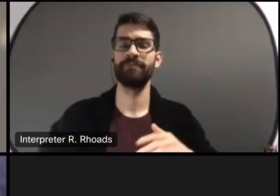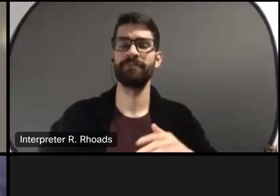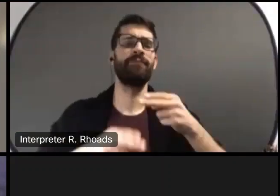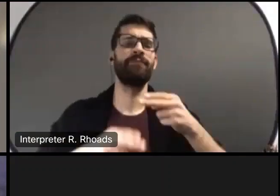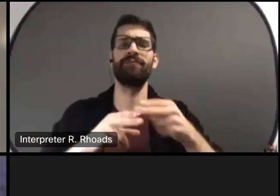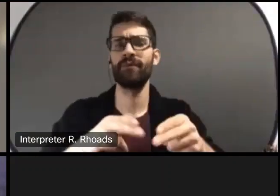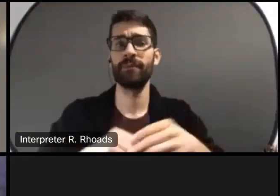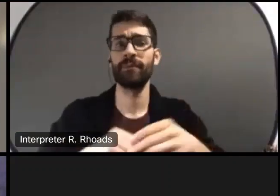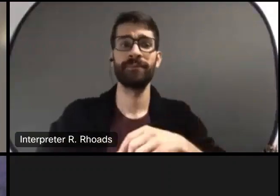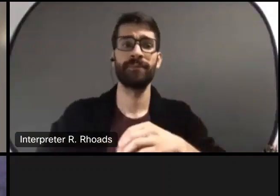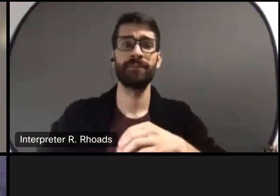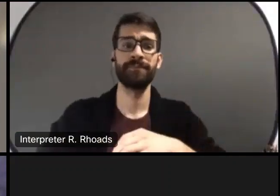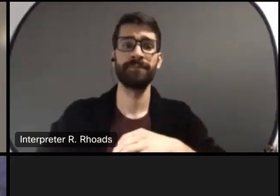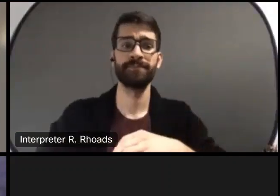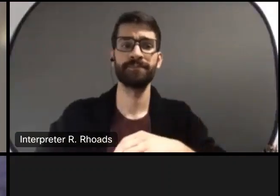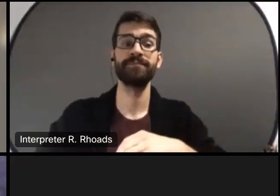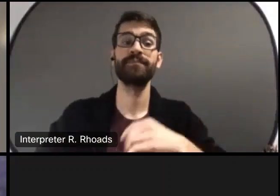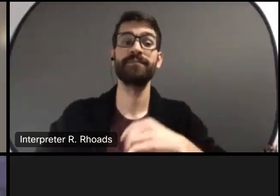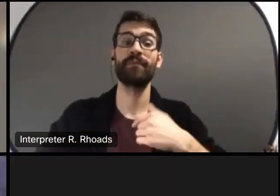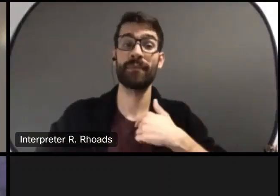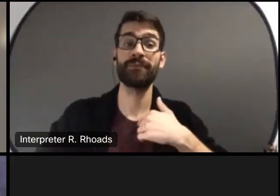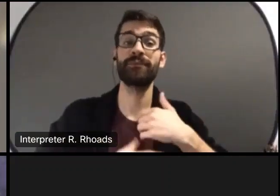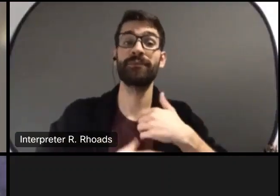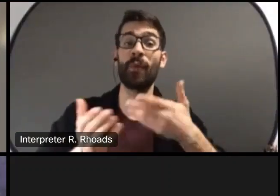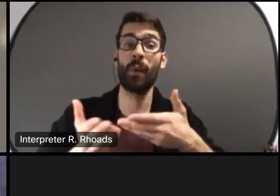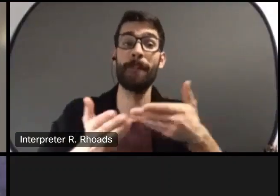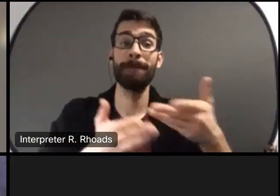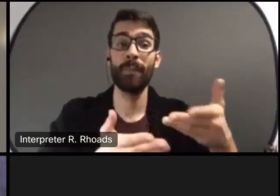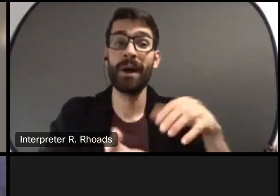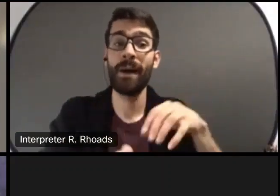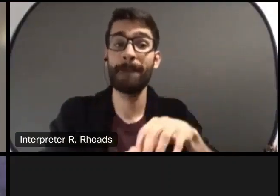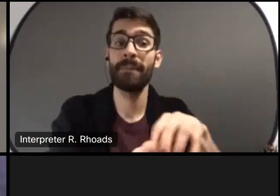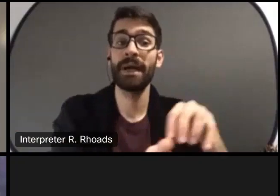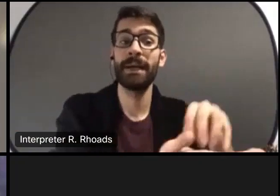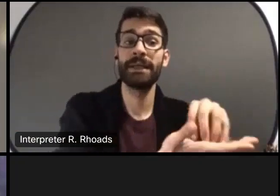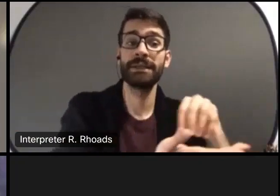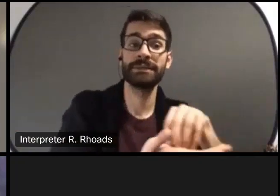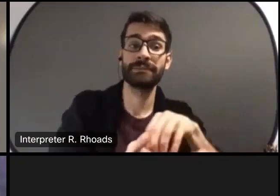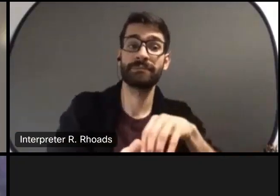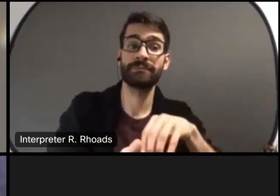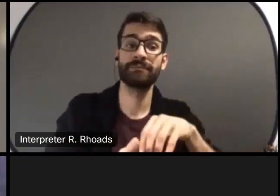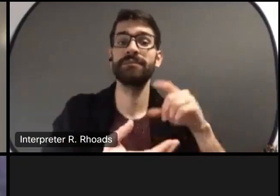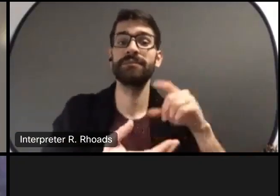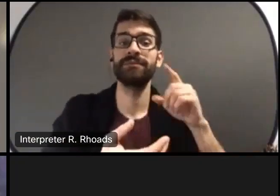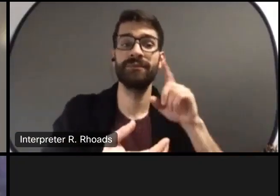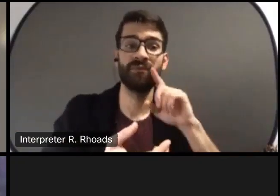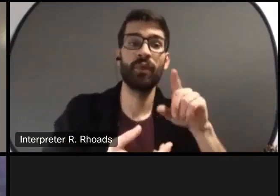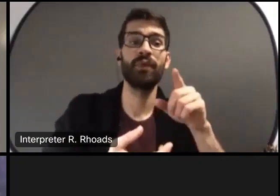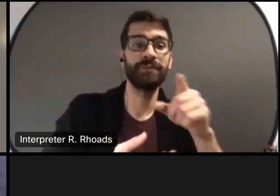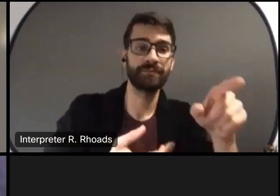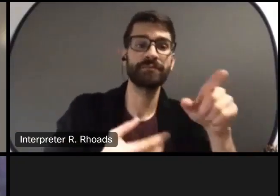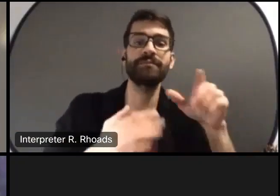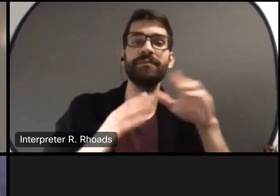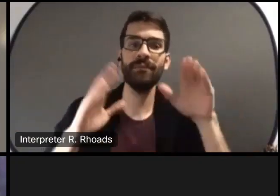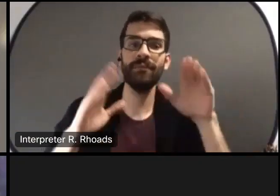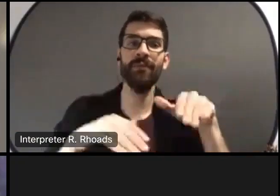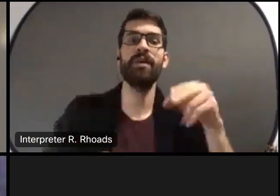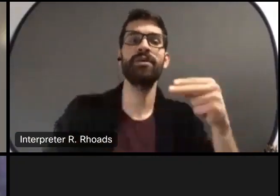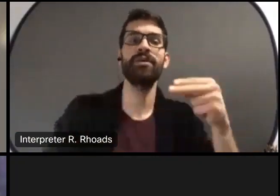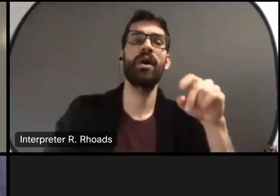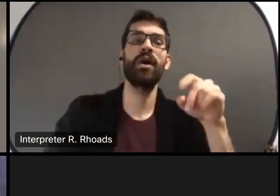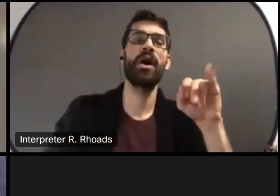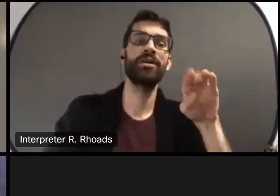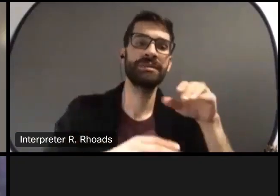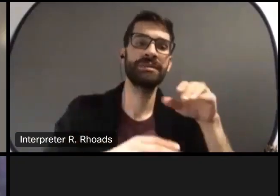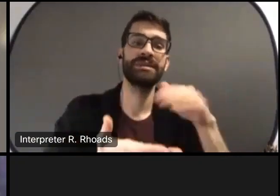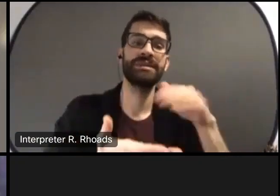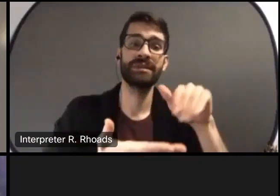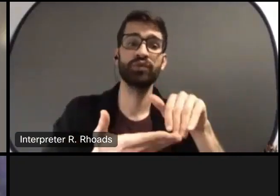like to bring cupcakes from a local Baker to the Joseph's house hospice center and to our Firehouse